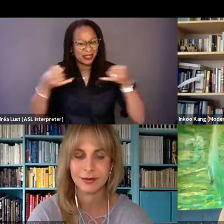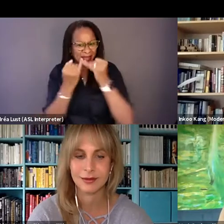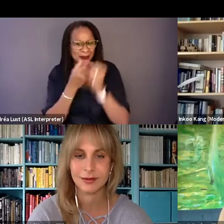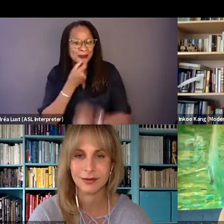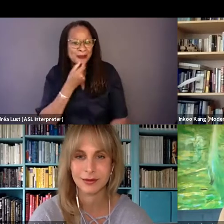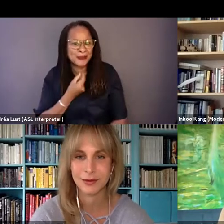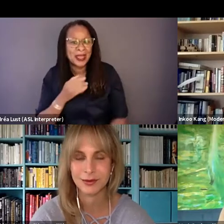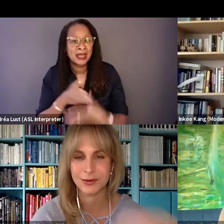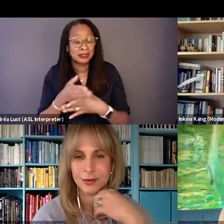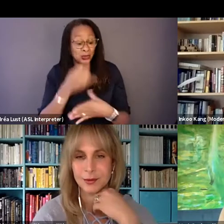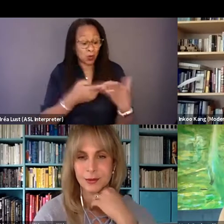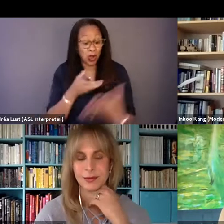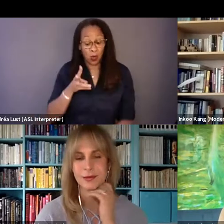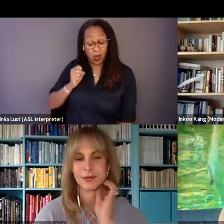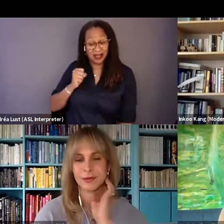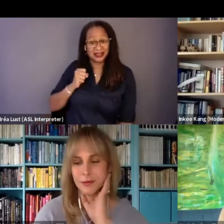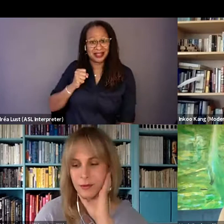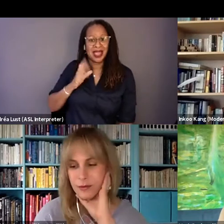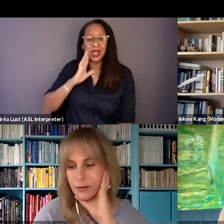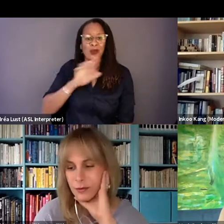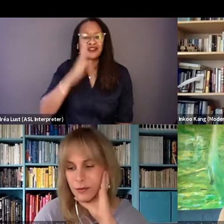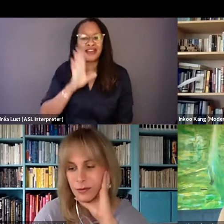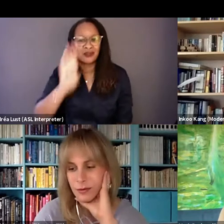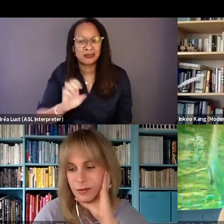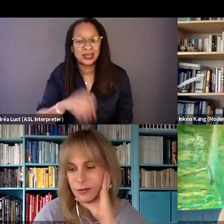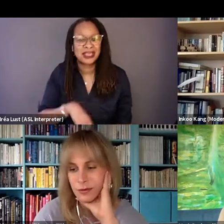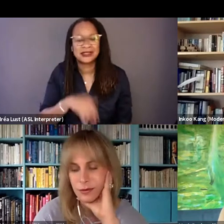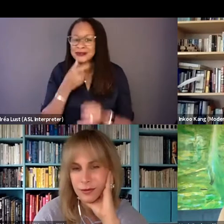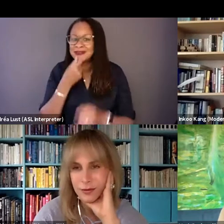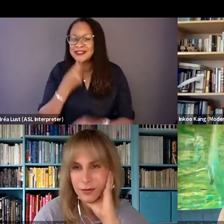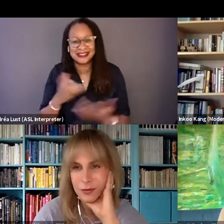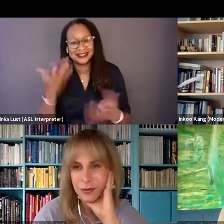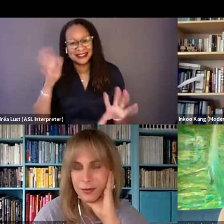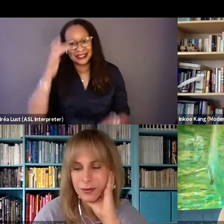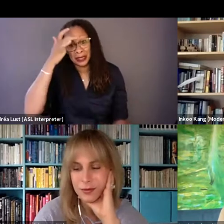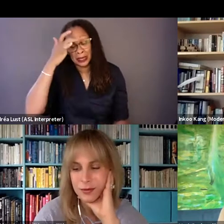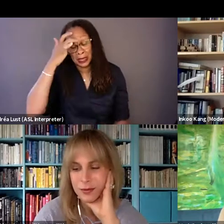between what was and what will never be. It's like razor thin. And so just seeing it, I think,